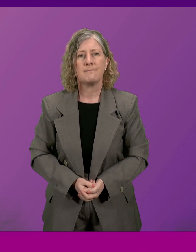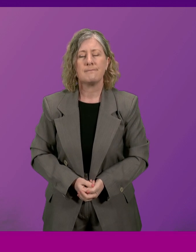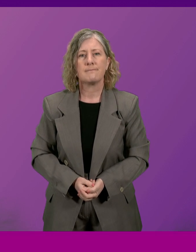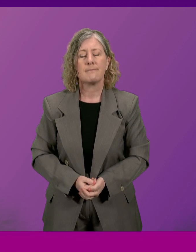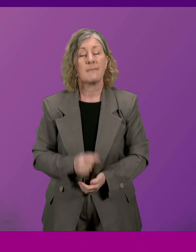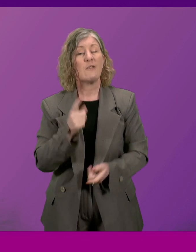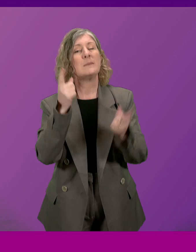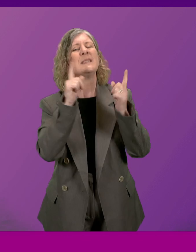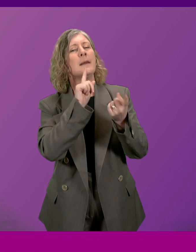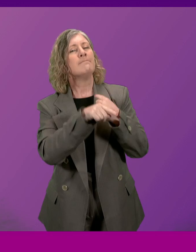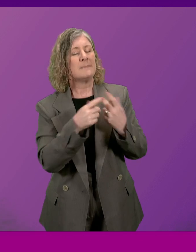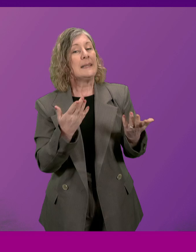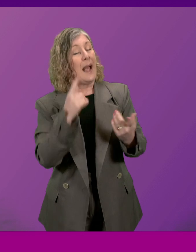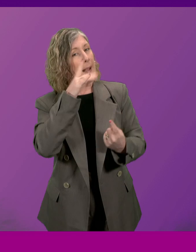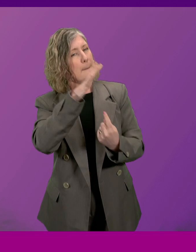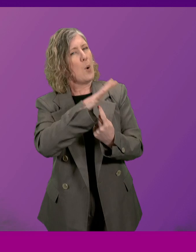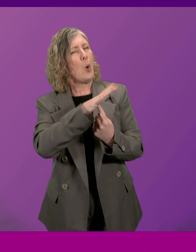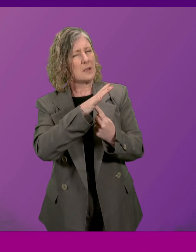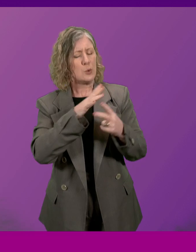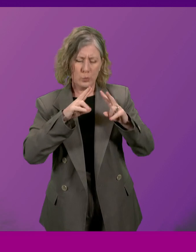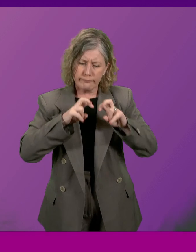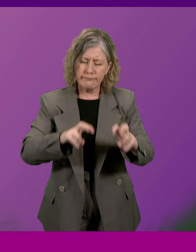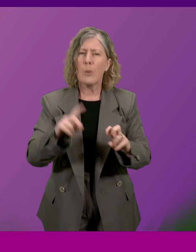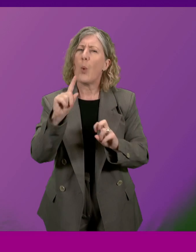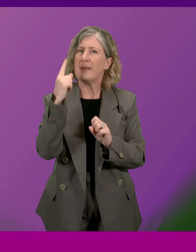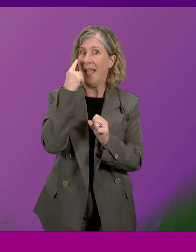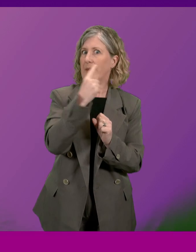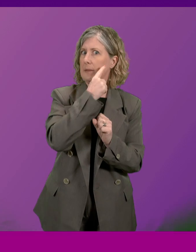It is important to look at the data and the evidence. Over the past 14 years, we have lived